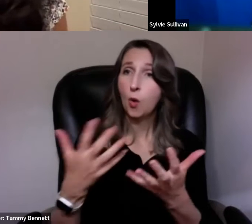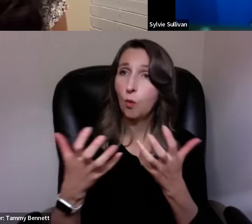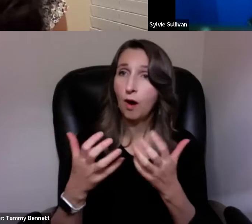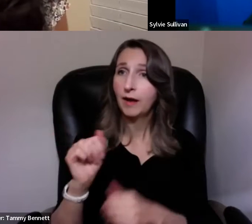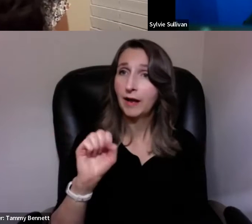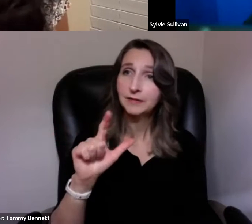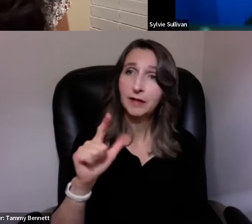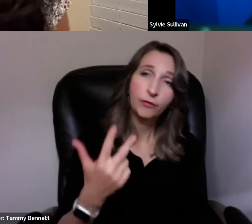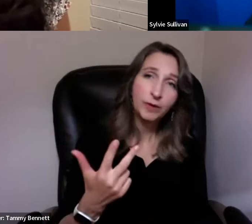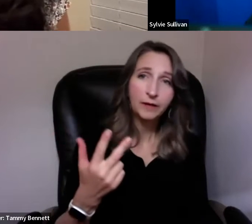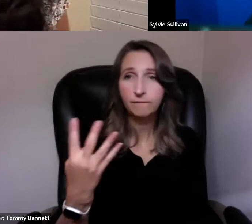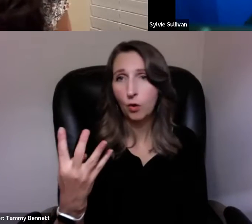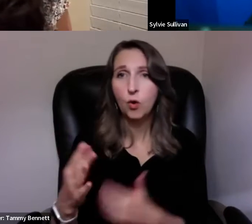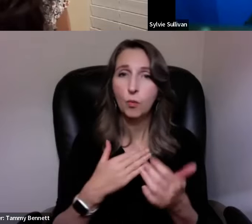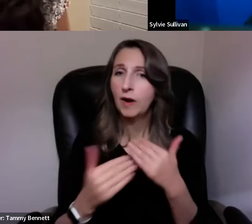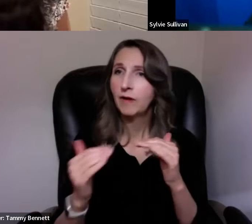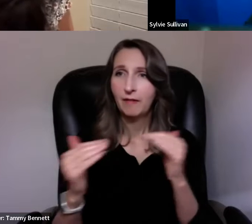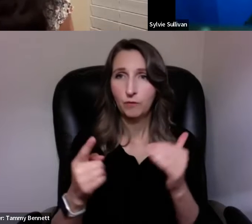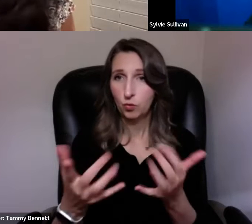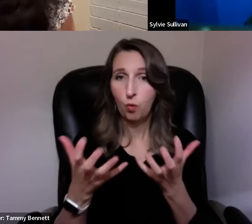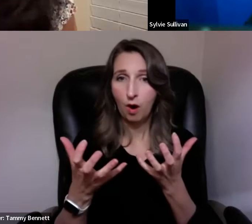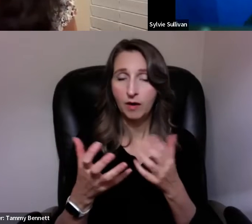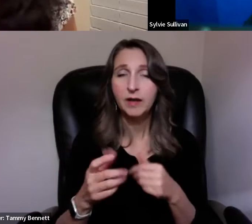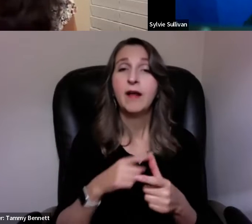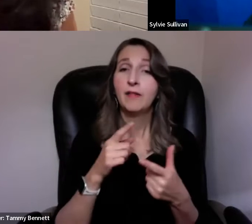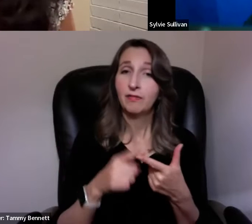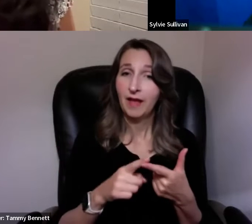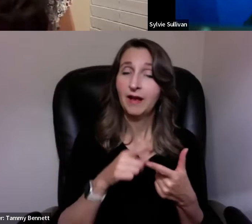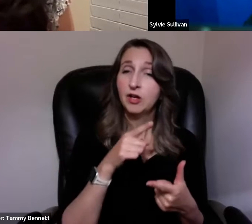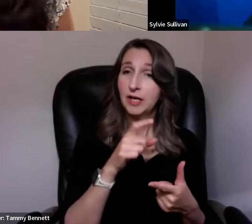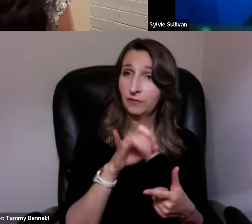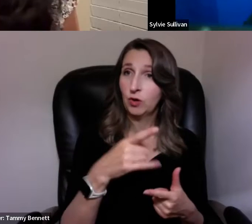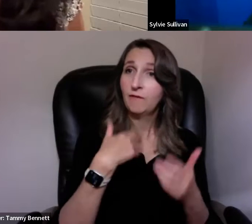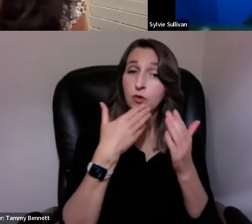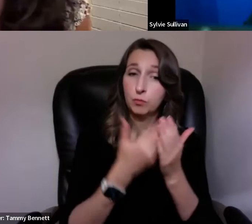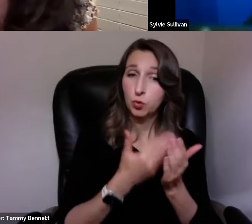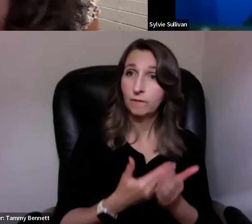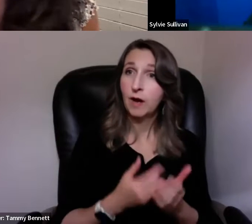Just so she can have like proof like, Okay, I have enough people that are interested, and then she can set up that class for you.